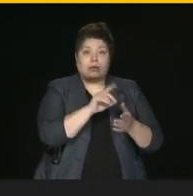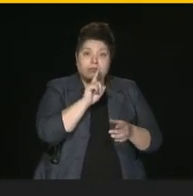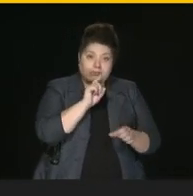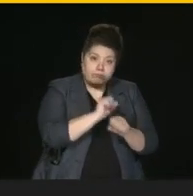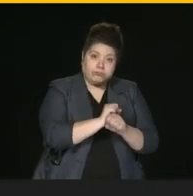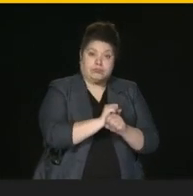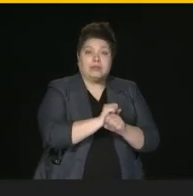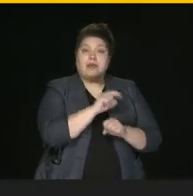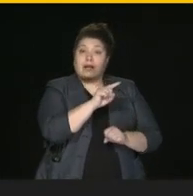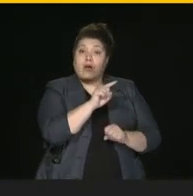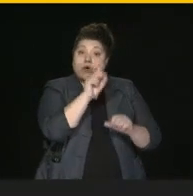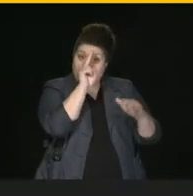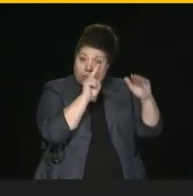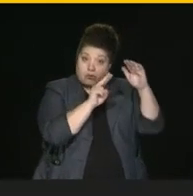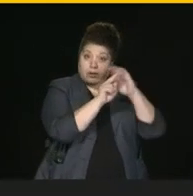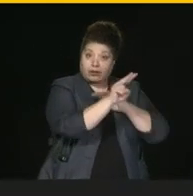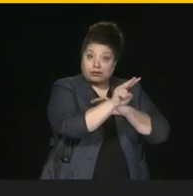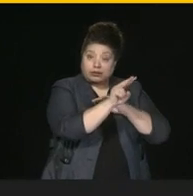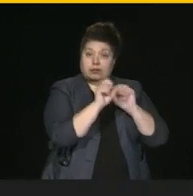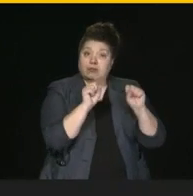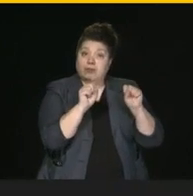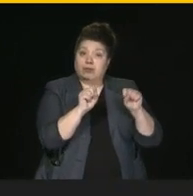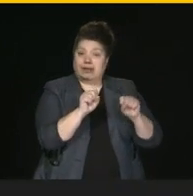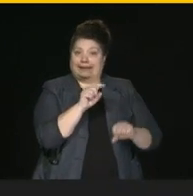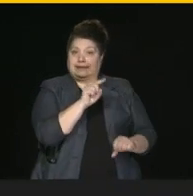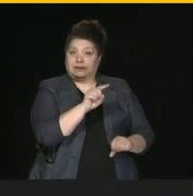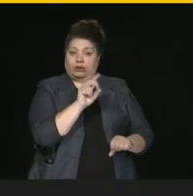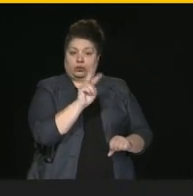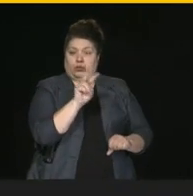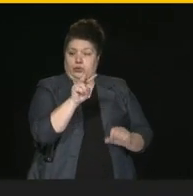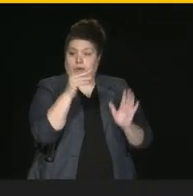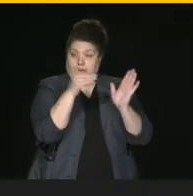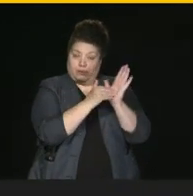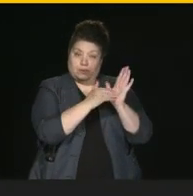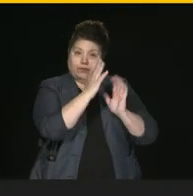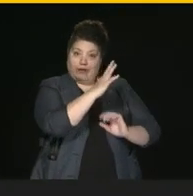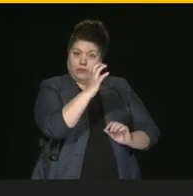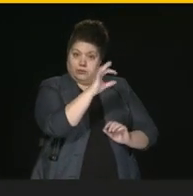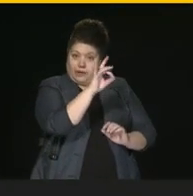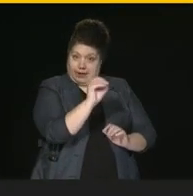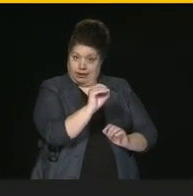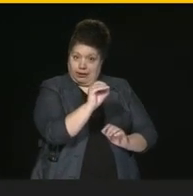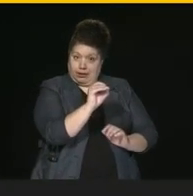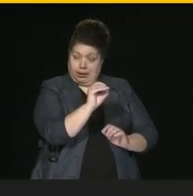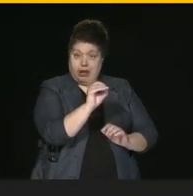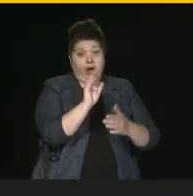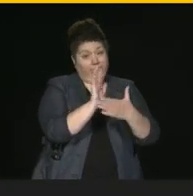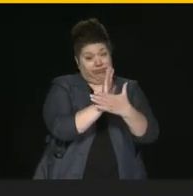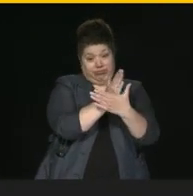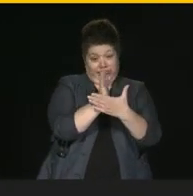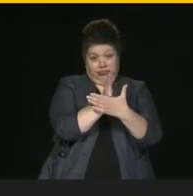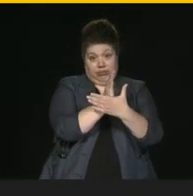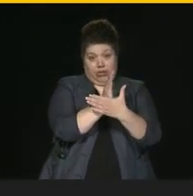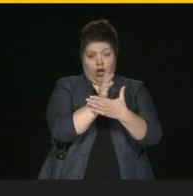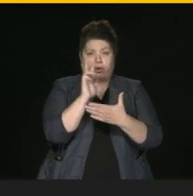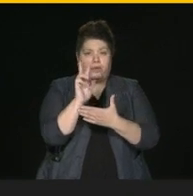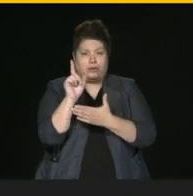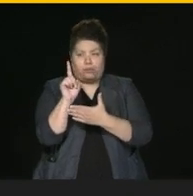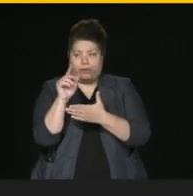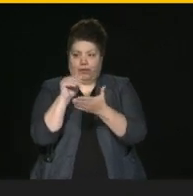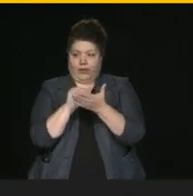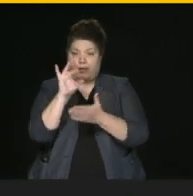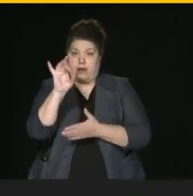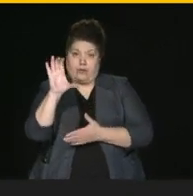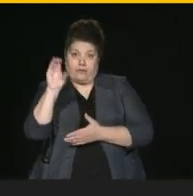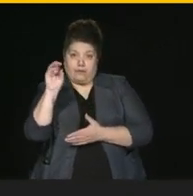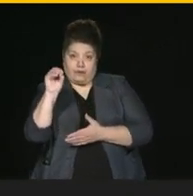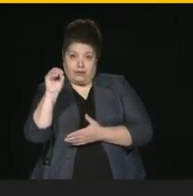OUR FORECAST PREDICTS THAT WE